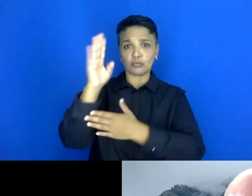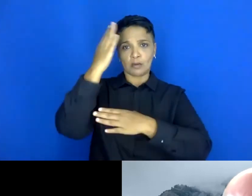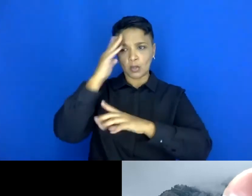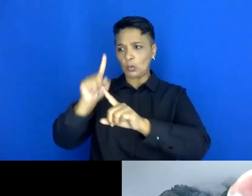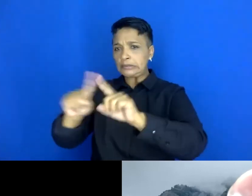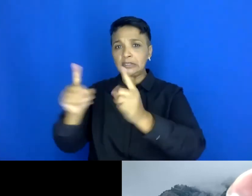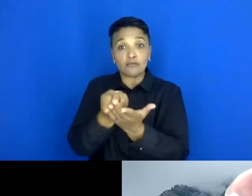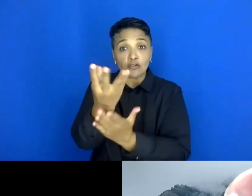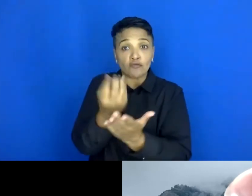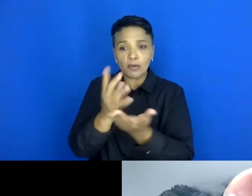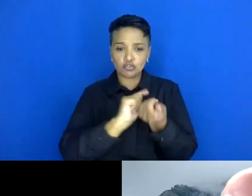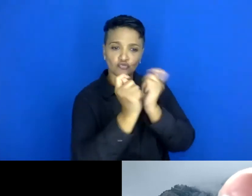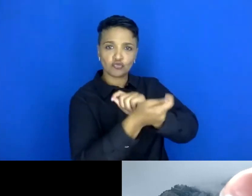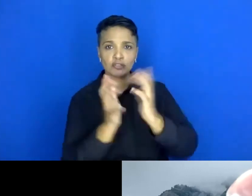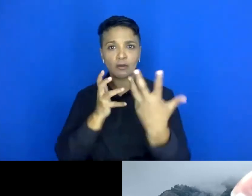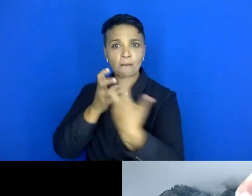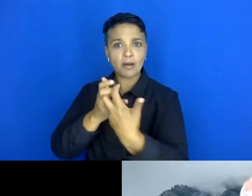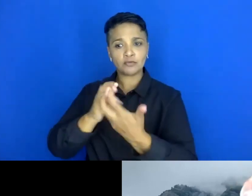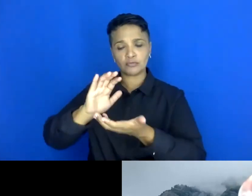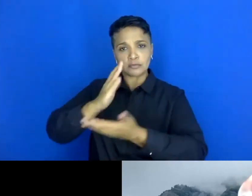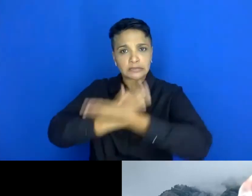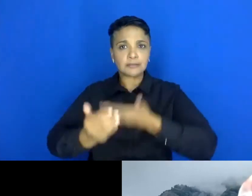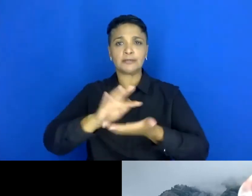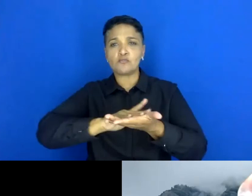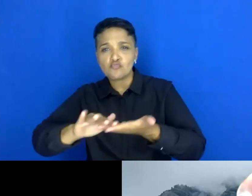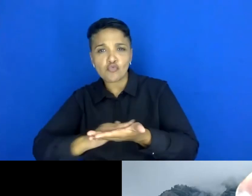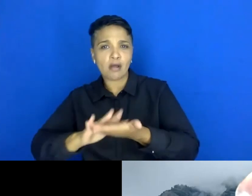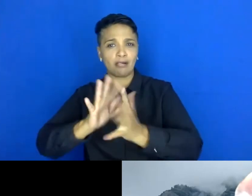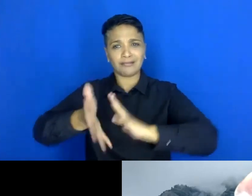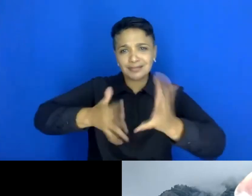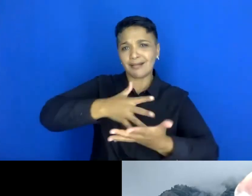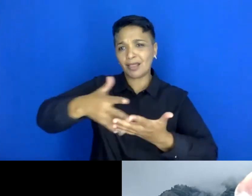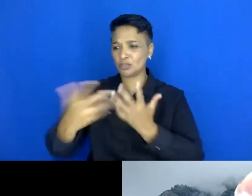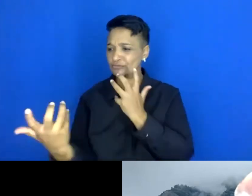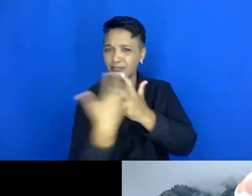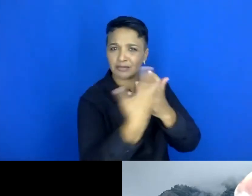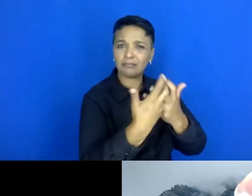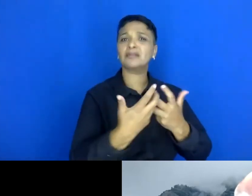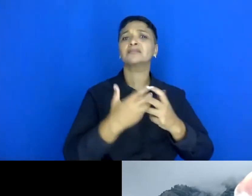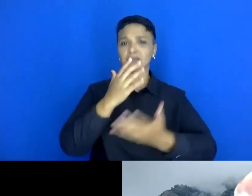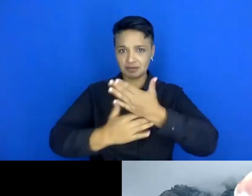to establishing online support groups for example with unicef support in bulgaria young